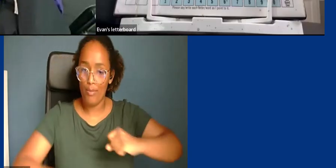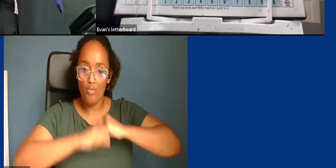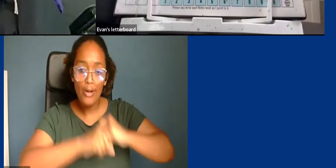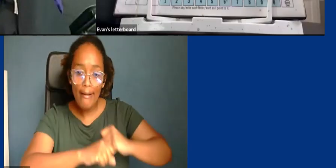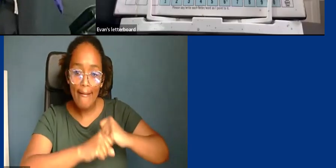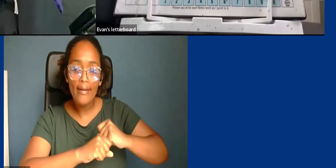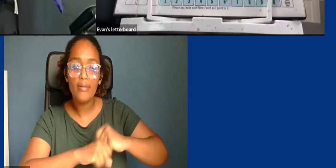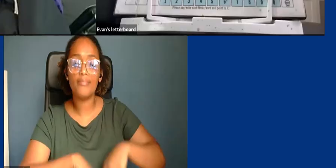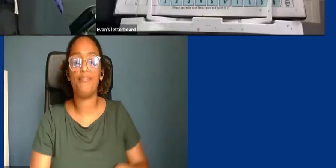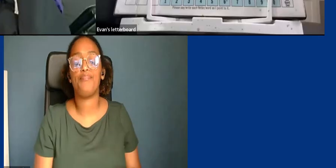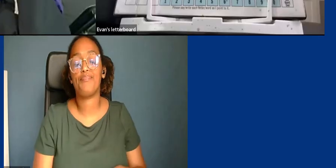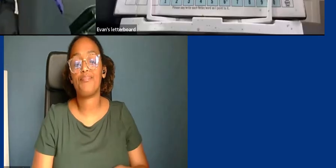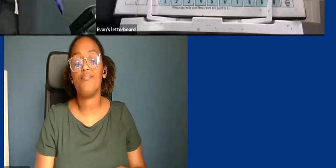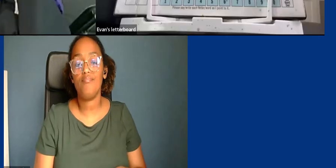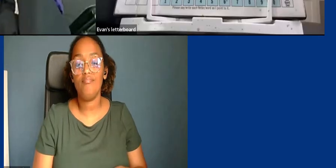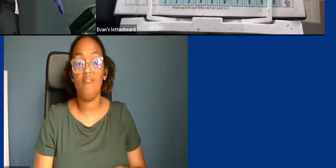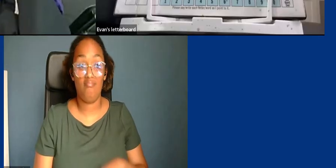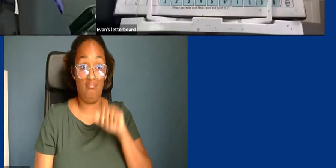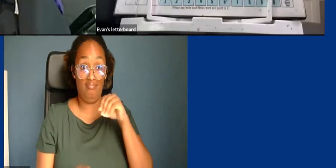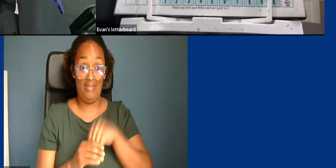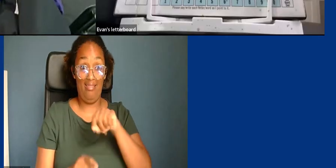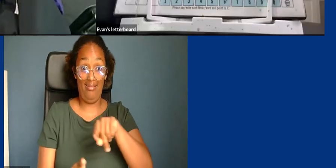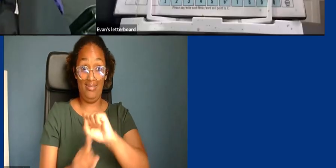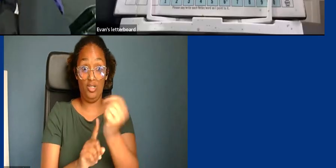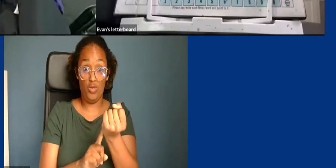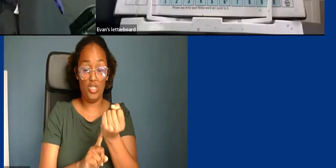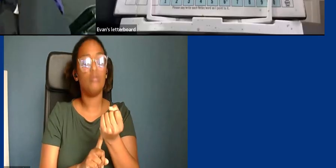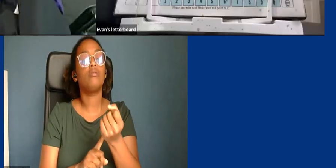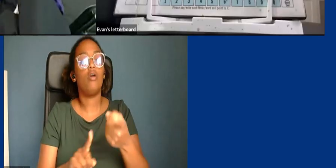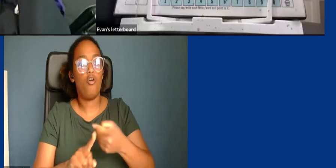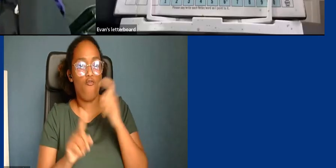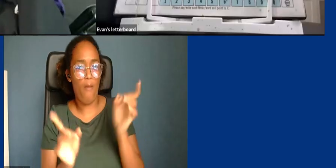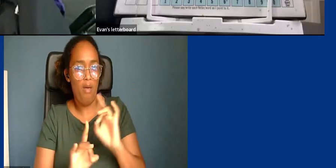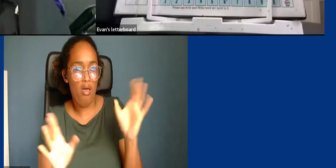the tragedy of disabled sex. The infantilization in